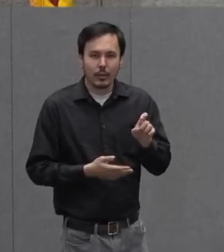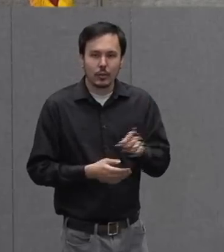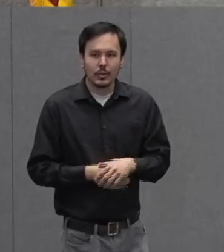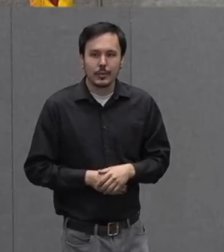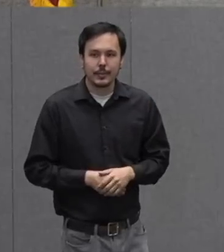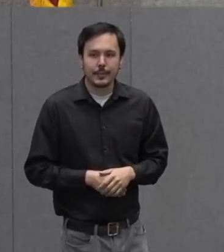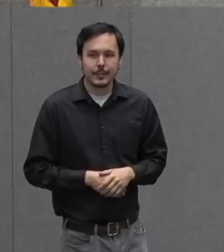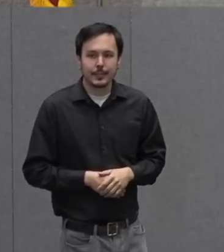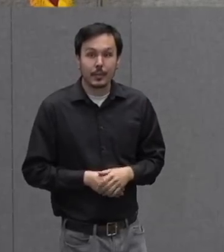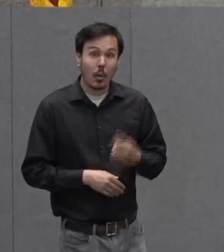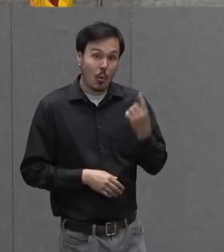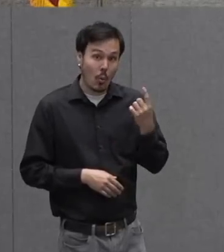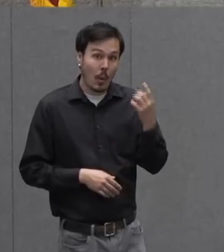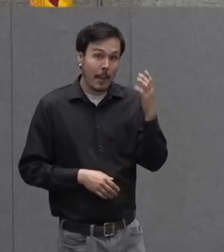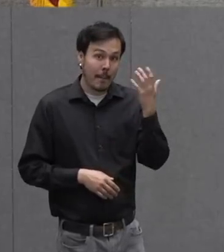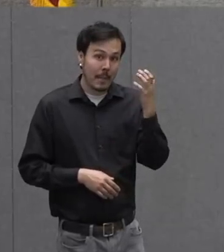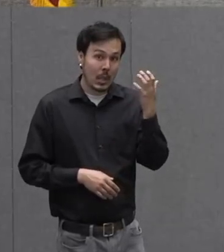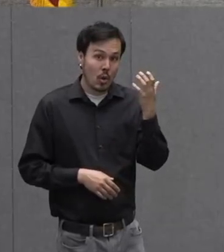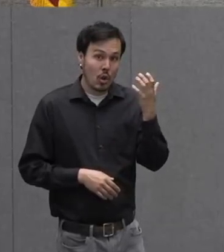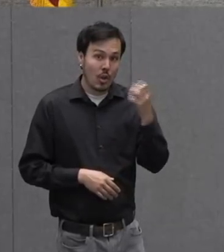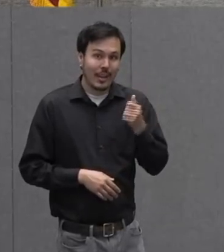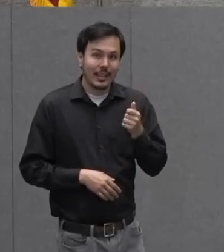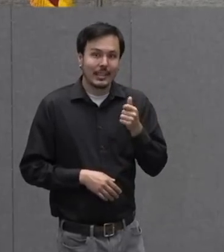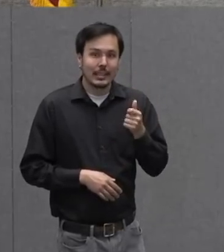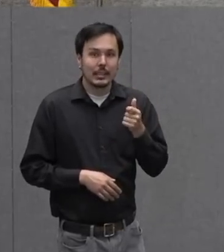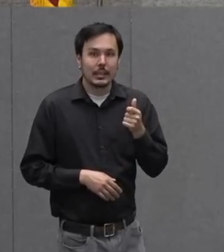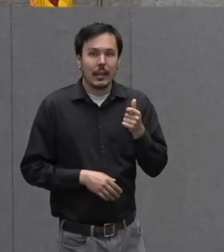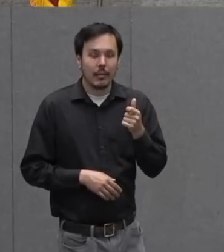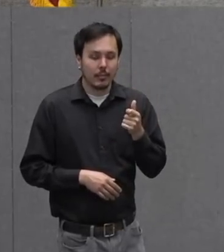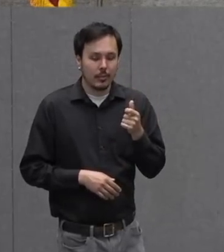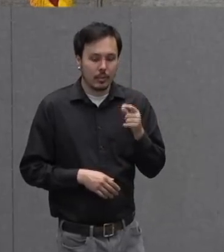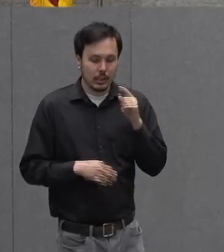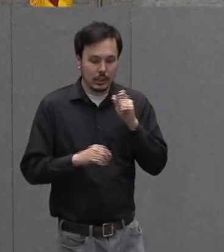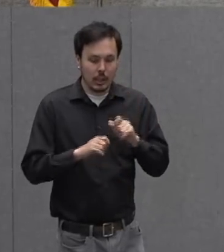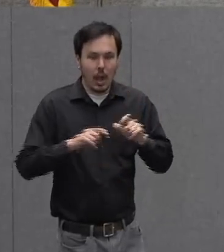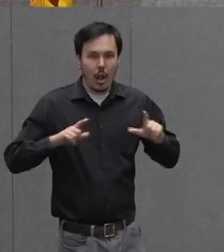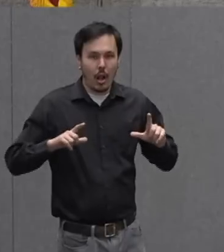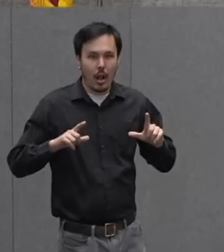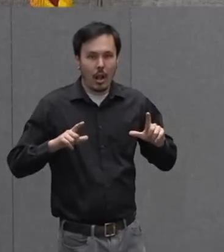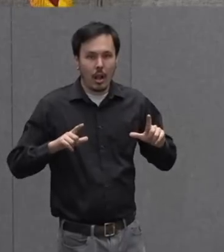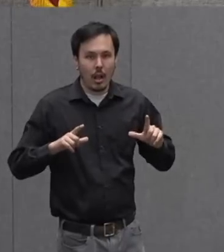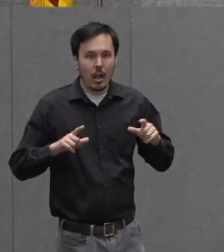One mirror is magnified, meaning when I look at it, my eyes look really big.